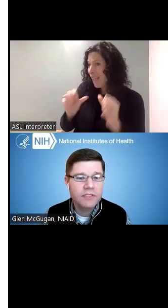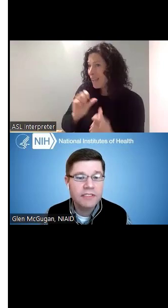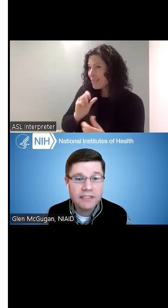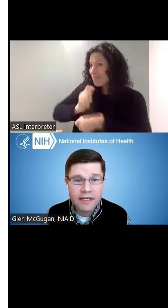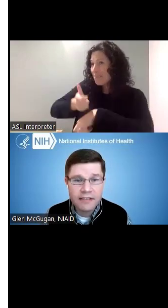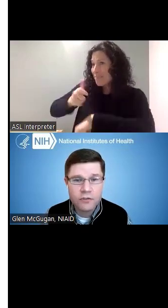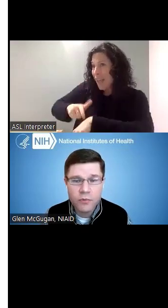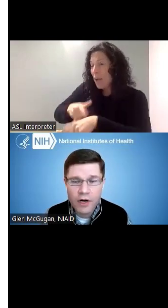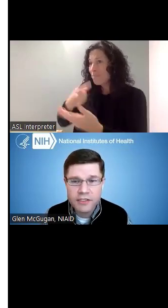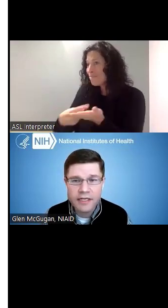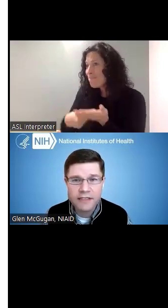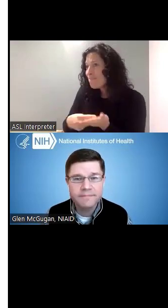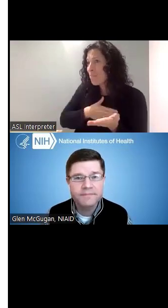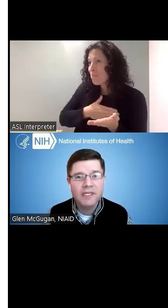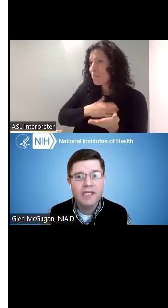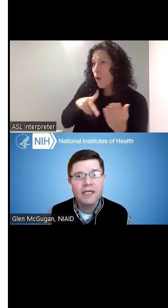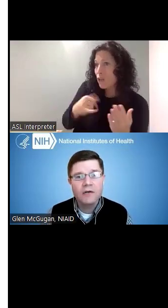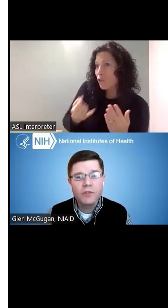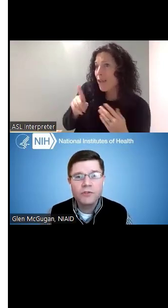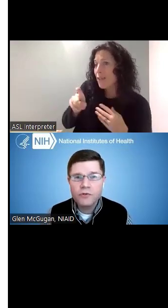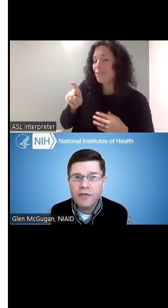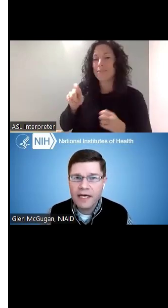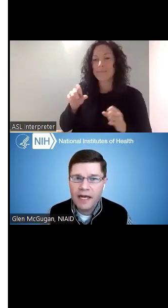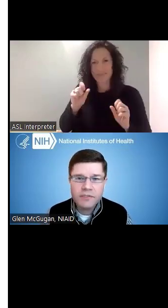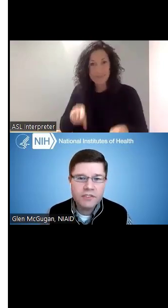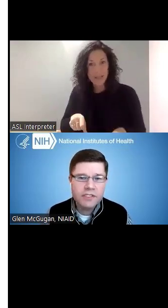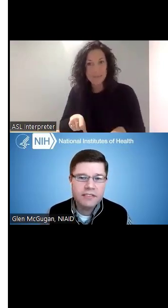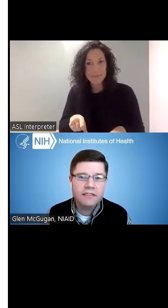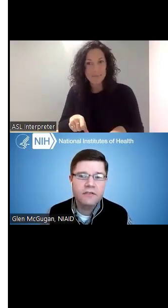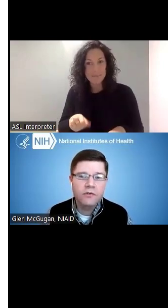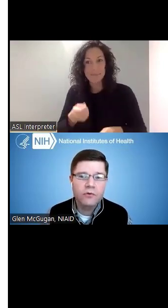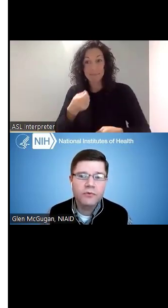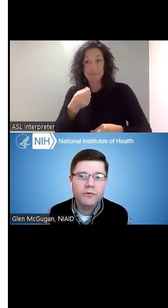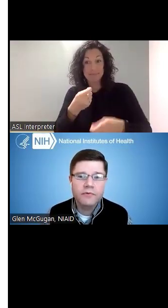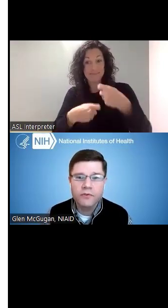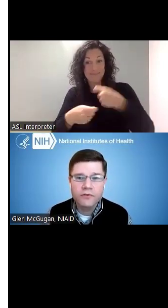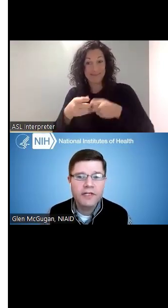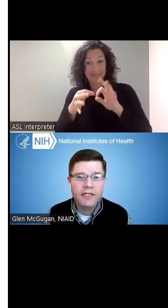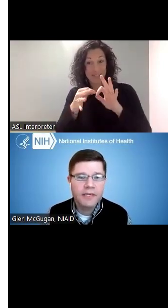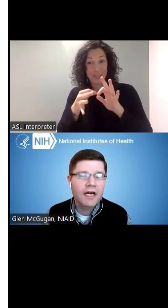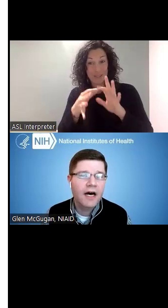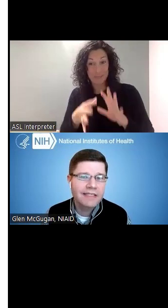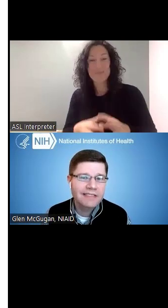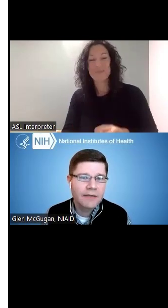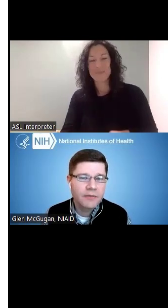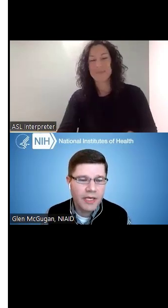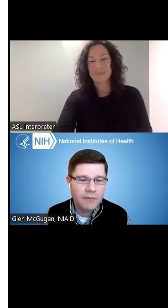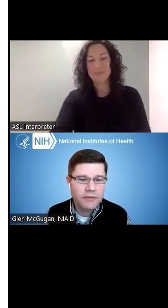to discuss your project. When you do that, I would suggest you develop a concept paper.